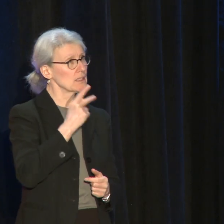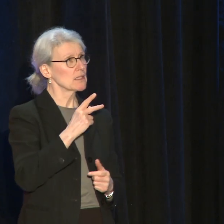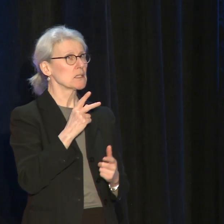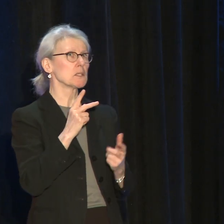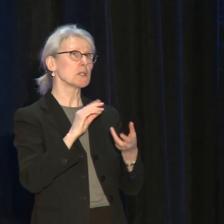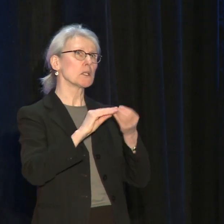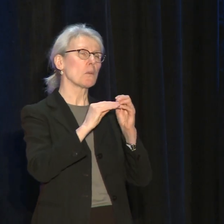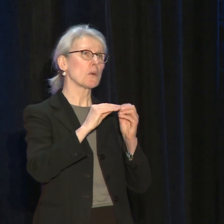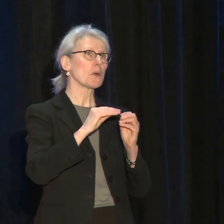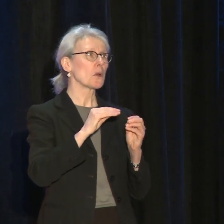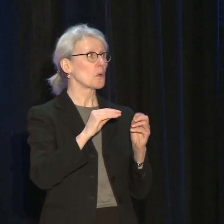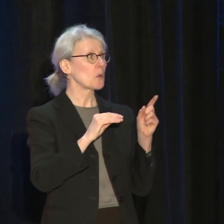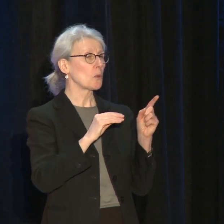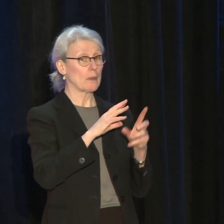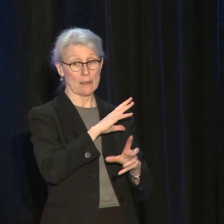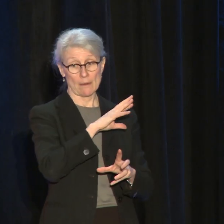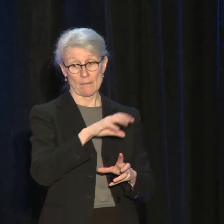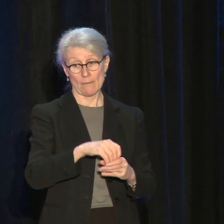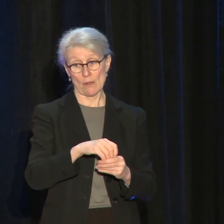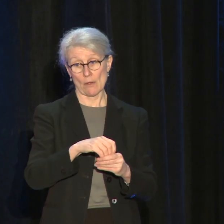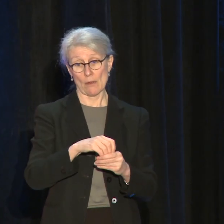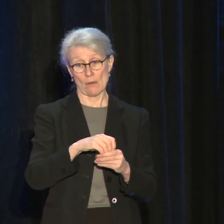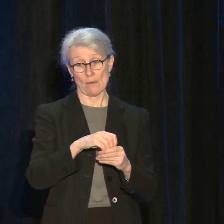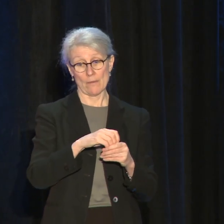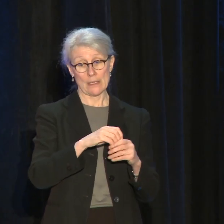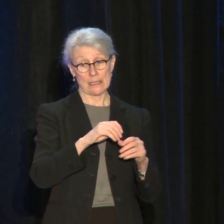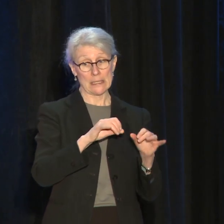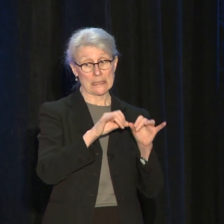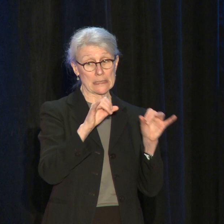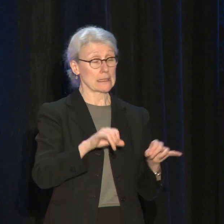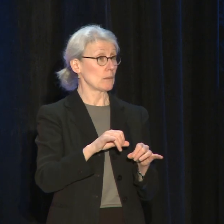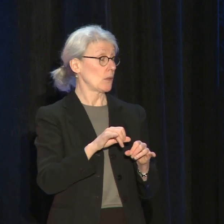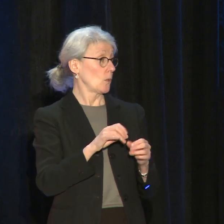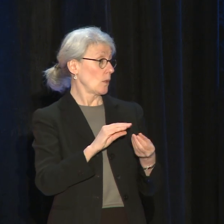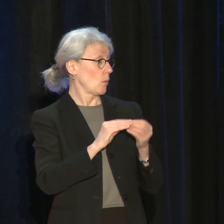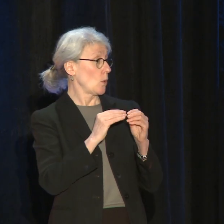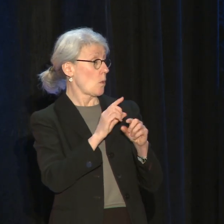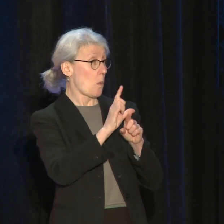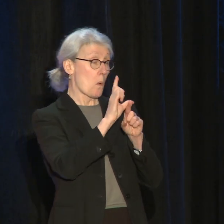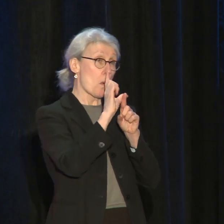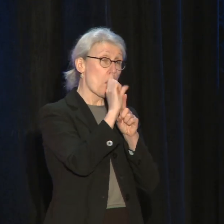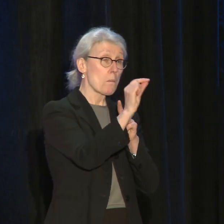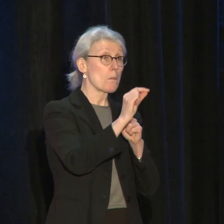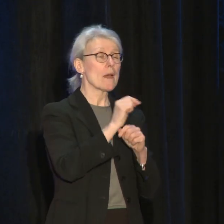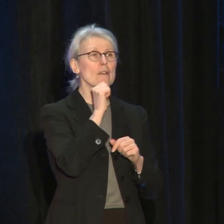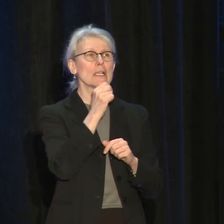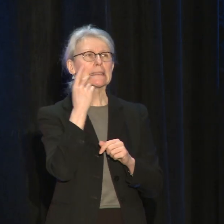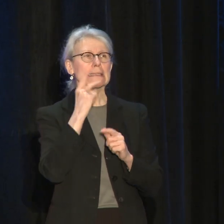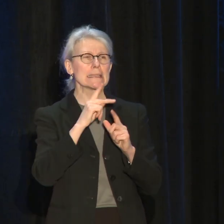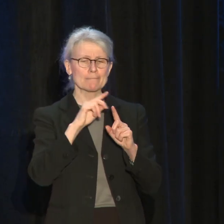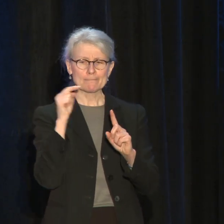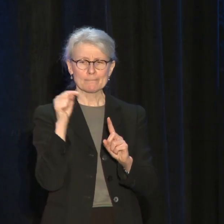in the system which are atrociously high but I haven't seen studies that look at what are the